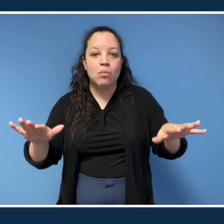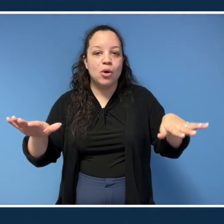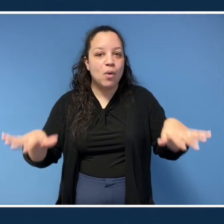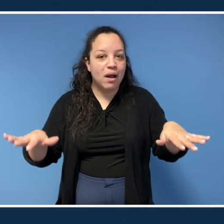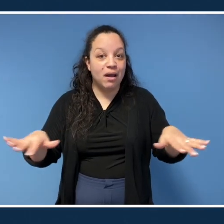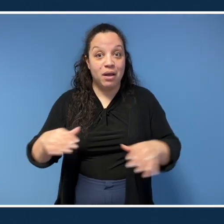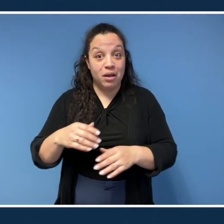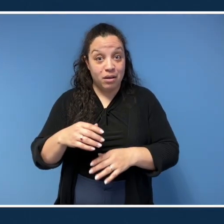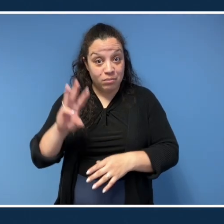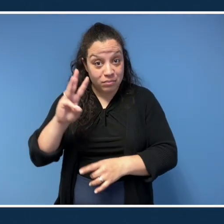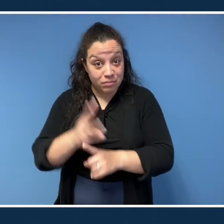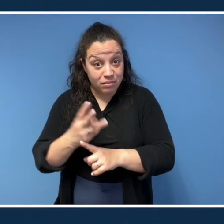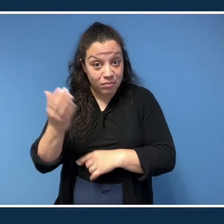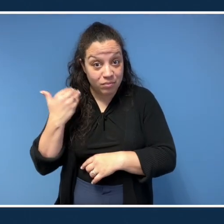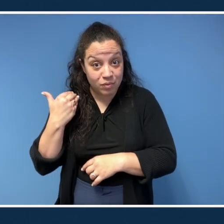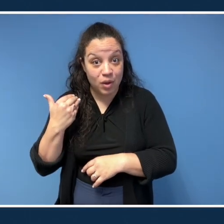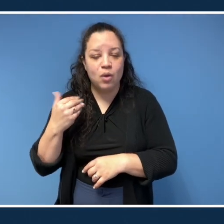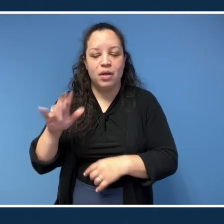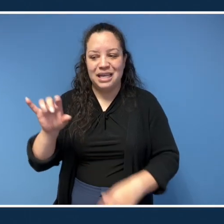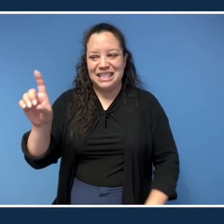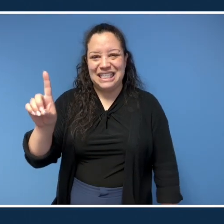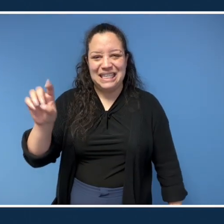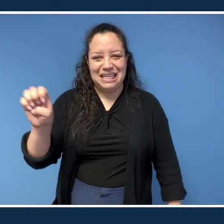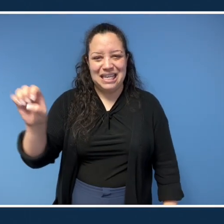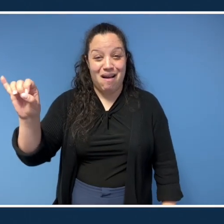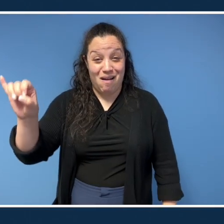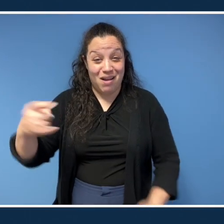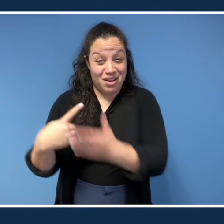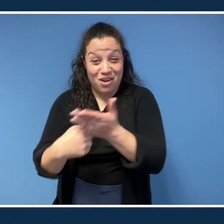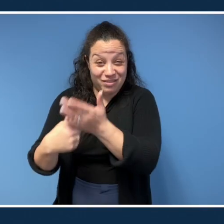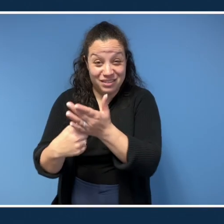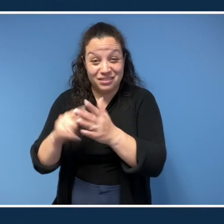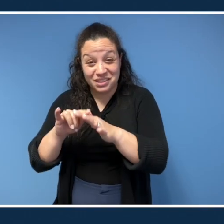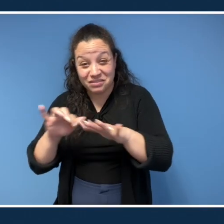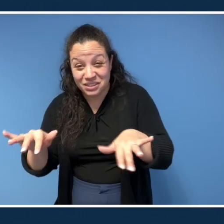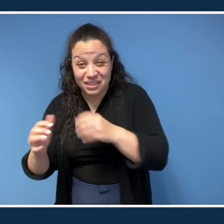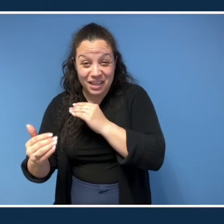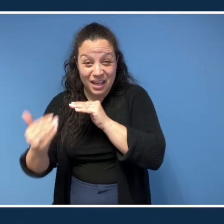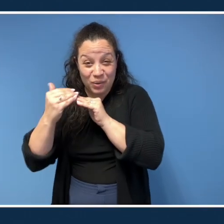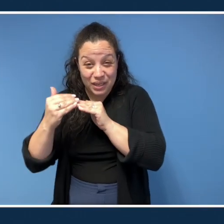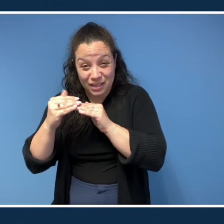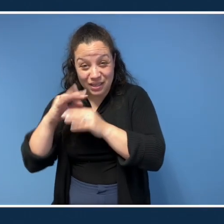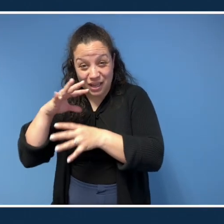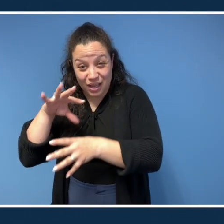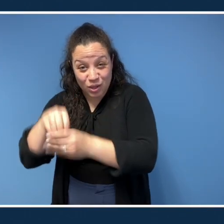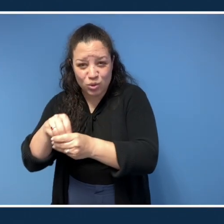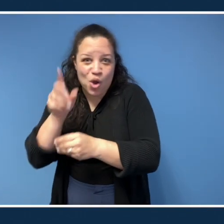about six months ago we were having this whole DE& I conversation about revamping DE&I, what that looks like and things of that